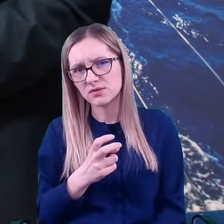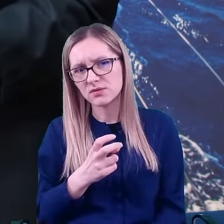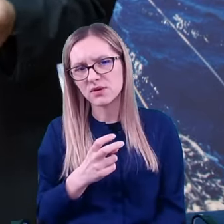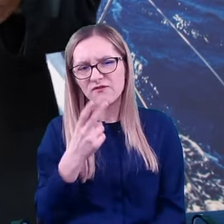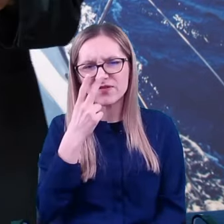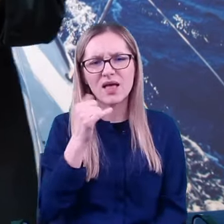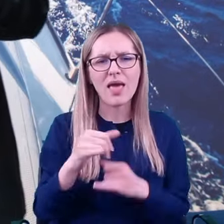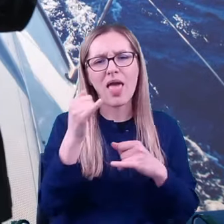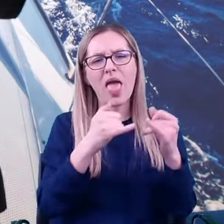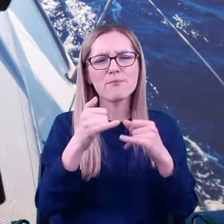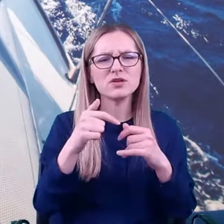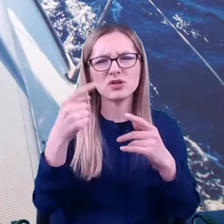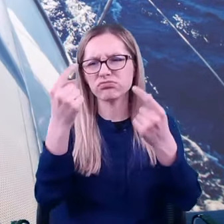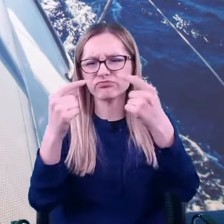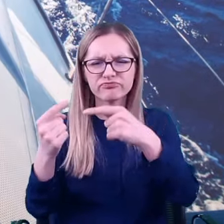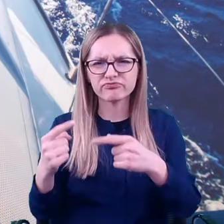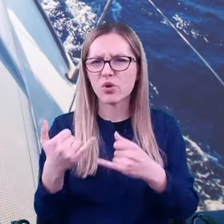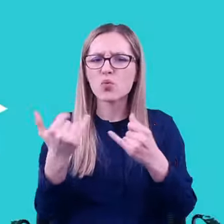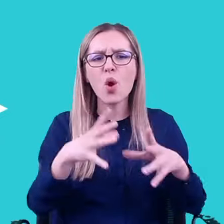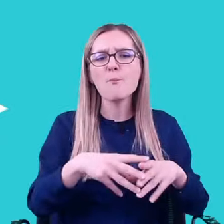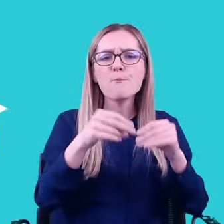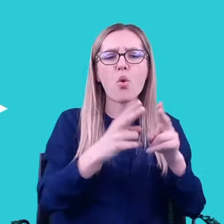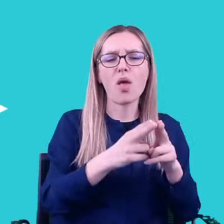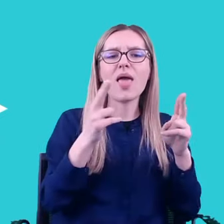at the initial stage, we have the so-called activation,